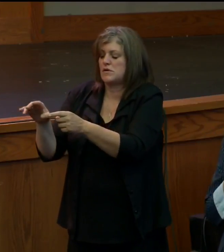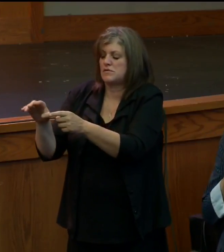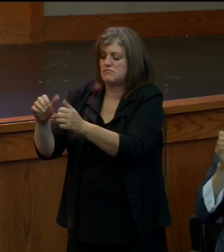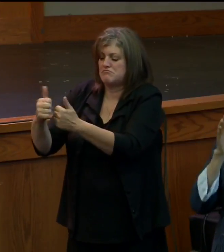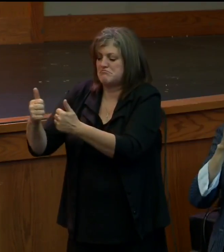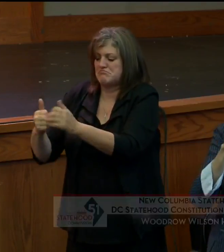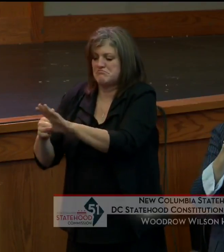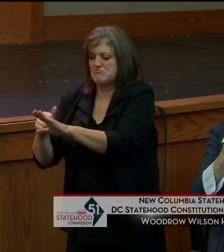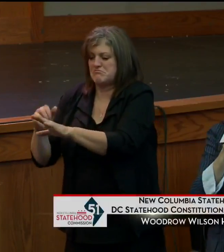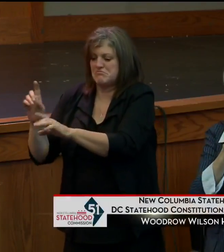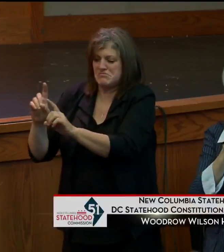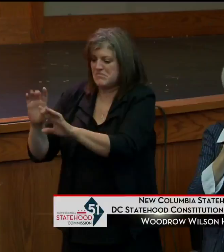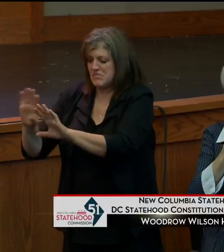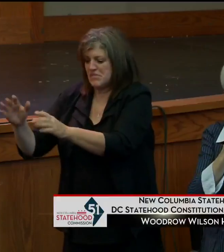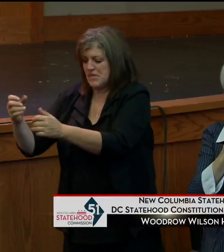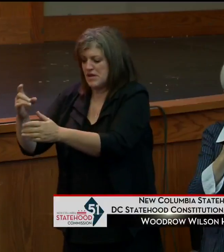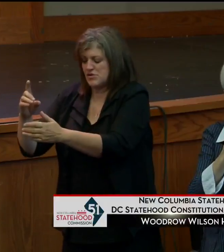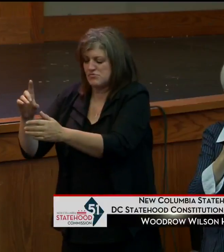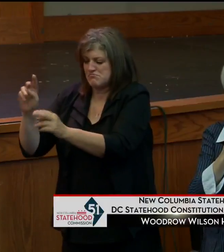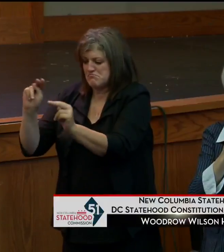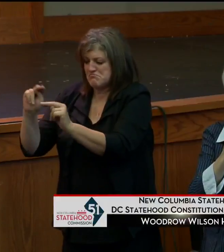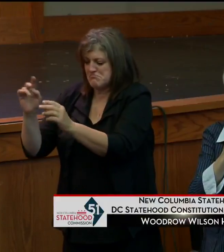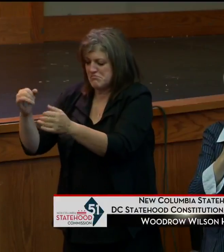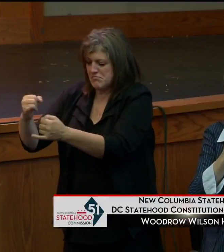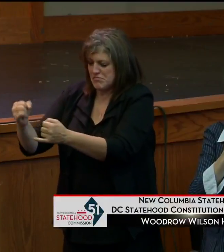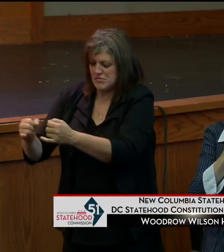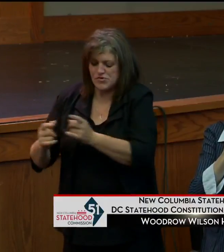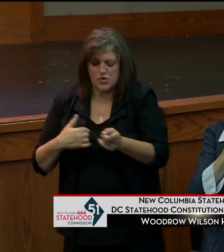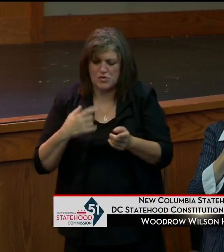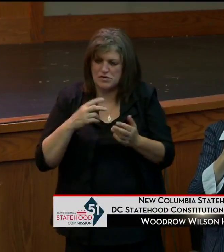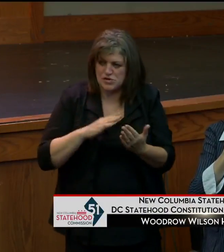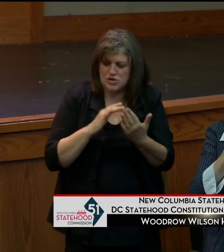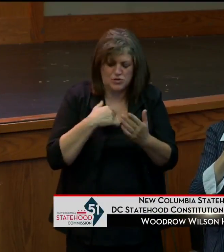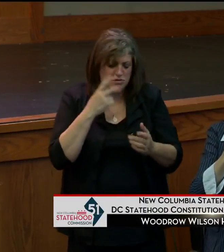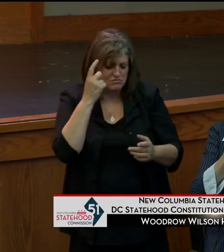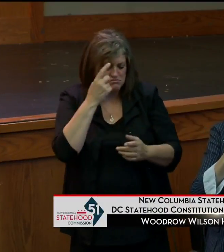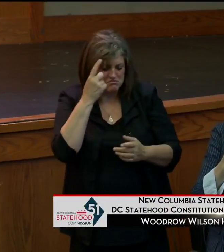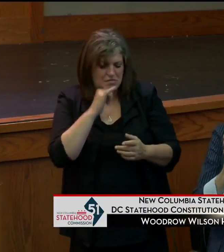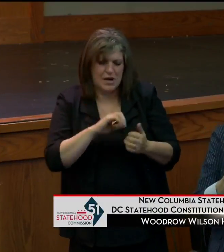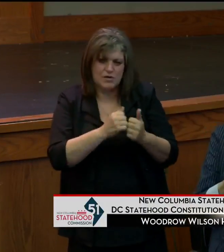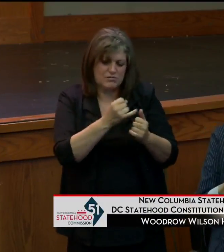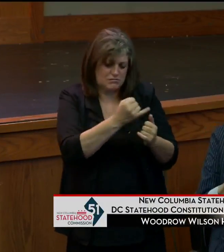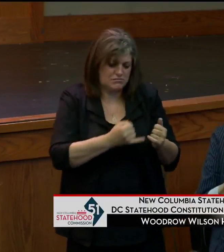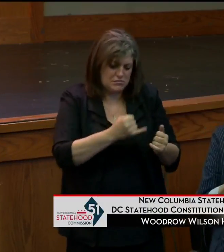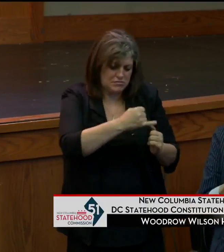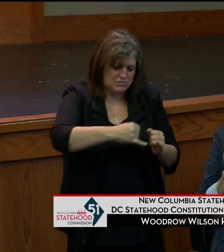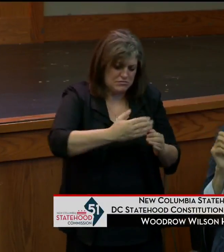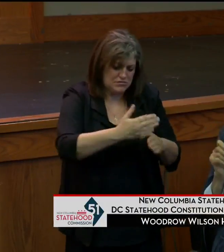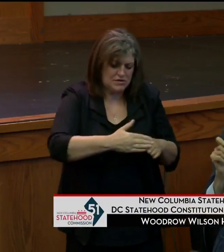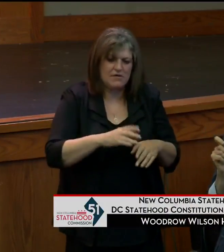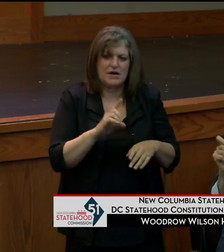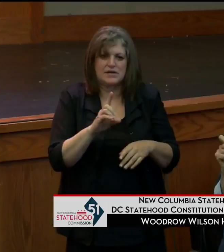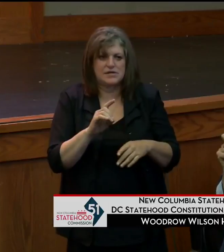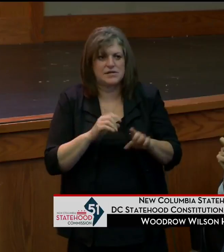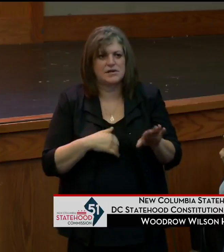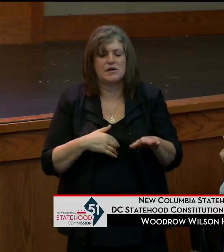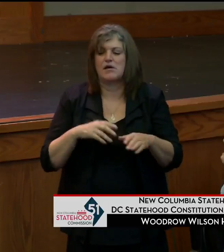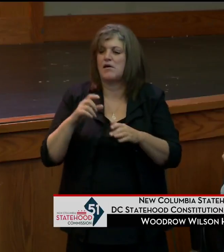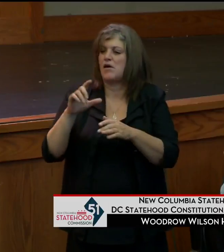THE DRAWING OF LEGISLATIVE DISTRICTS. AND I WOULD SUGGEST THAT WE LOOK AT THAT. WITH REGARD TO ARTICLE 3, THE ISSUE THAT WE ARE HERE TODAY